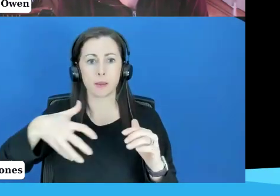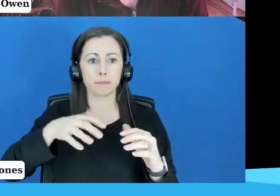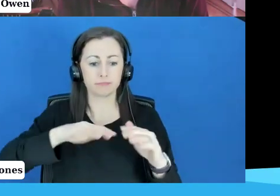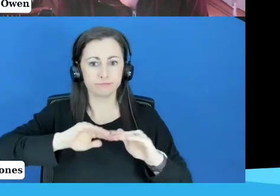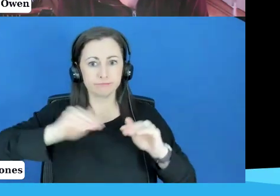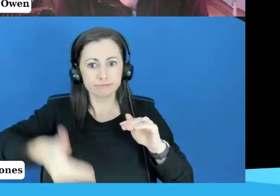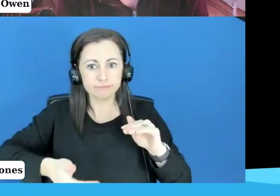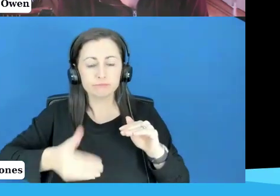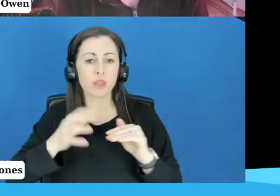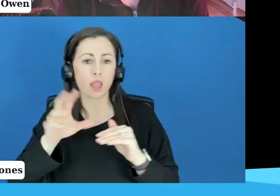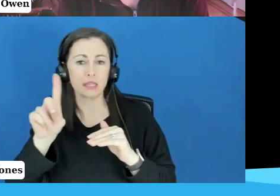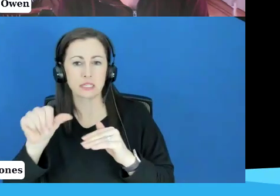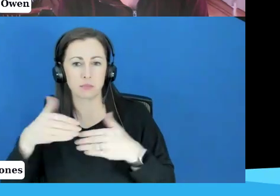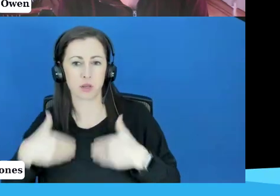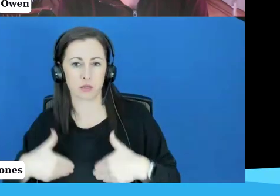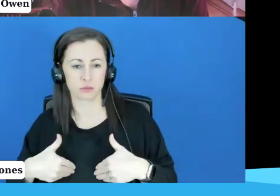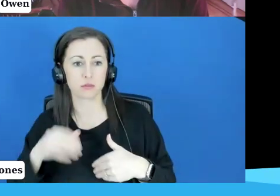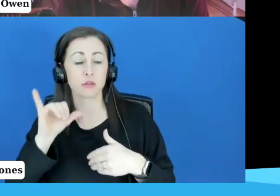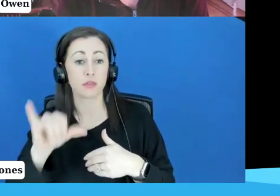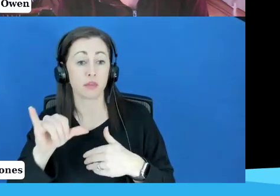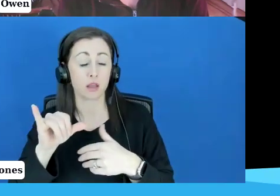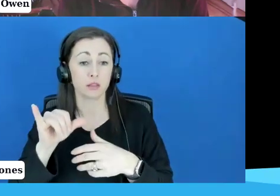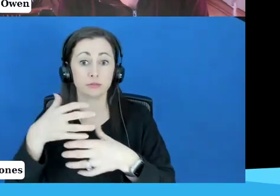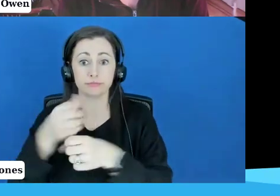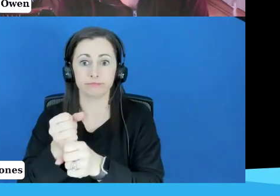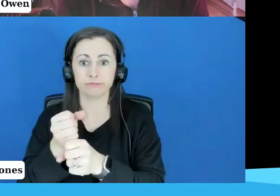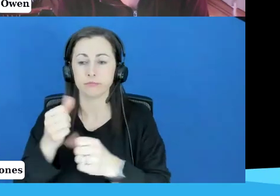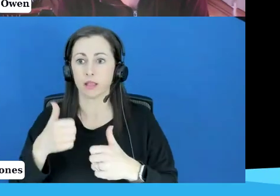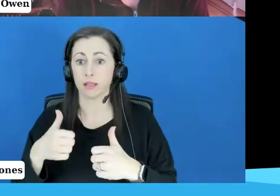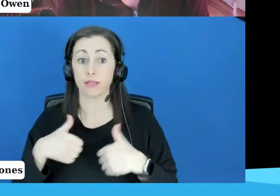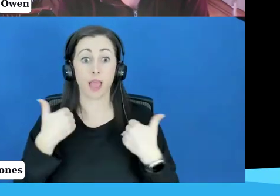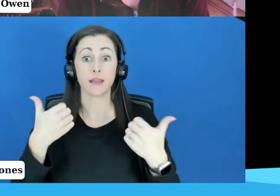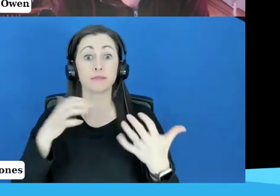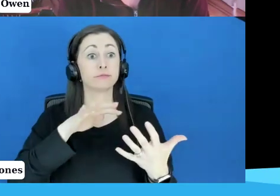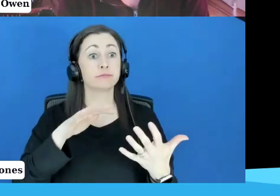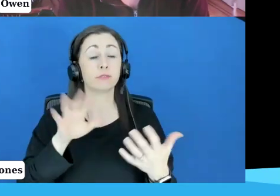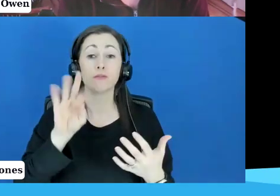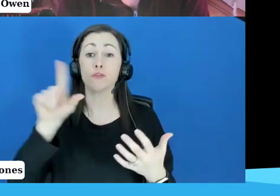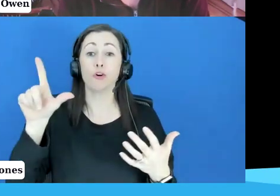The former is shorthand for life in abundance, while the latter is so often reduced to brokenness.